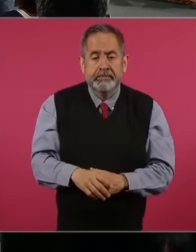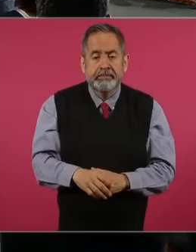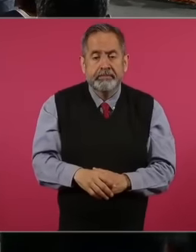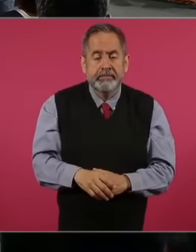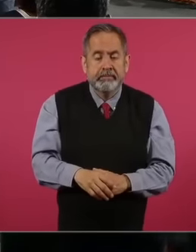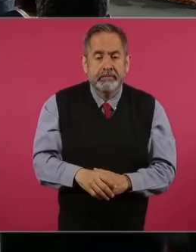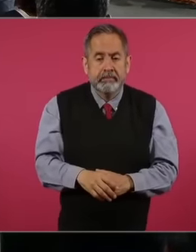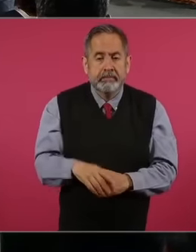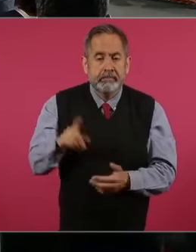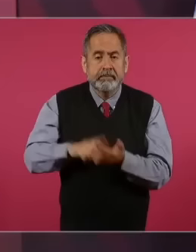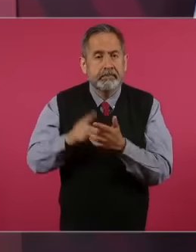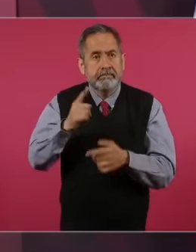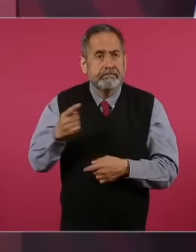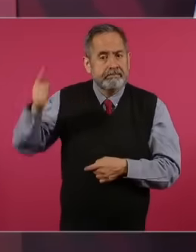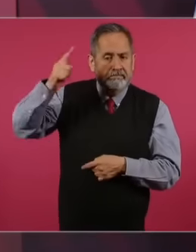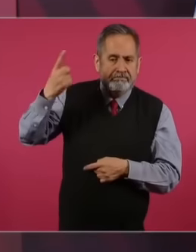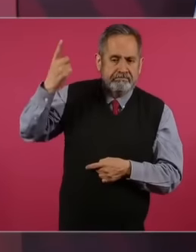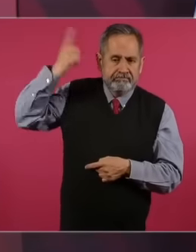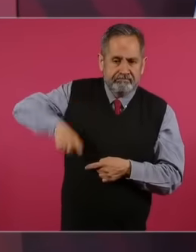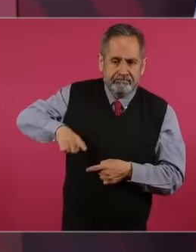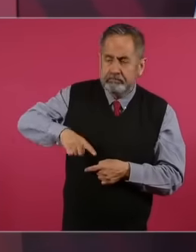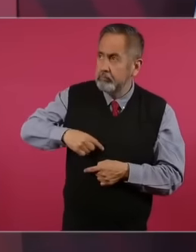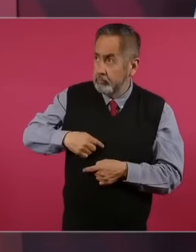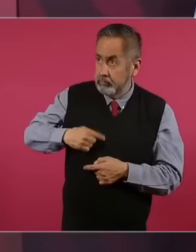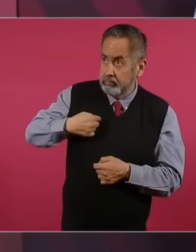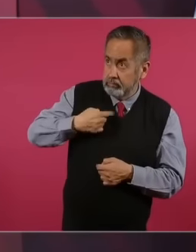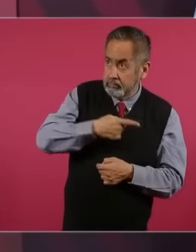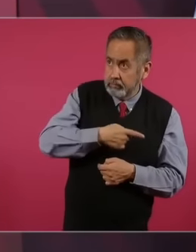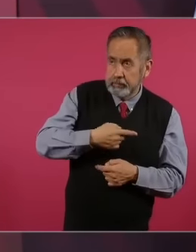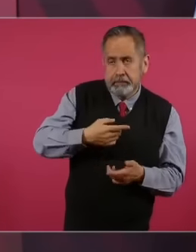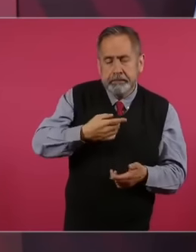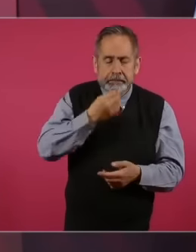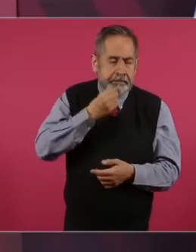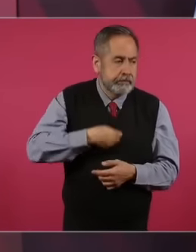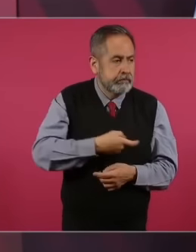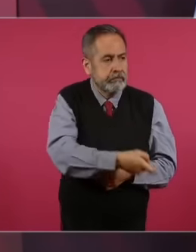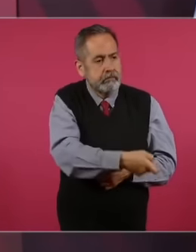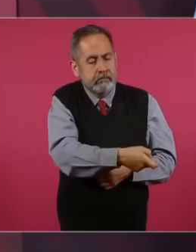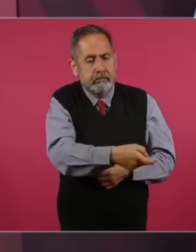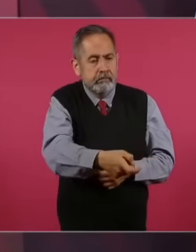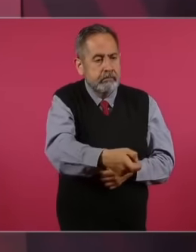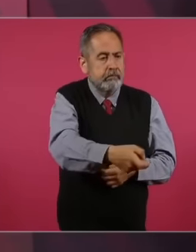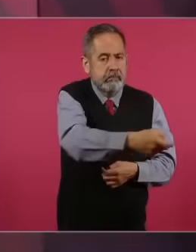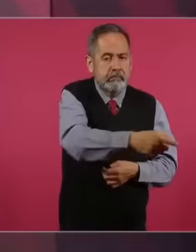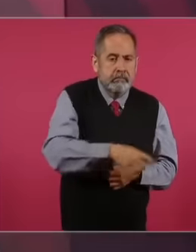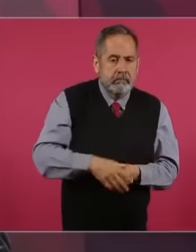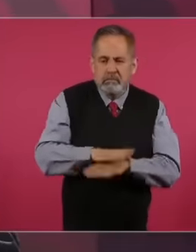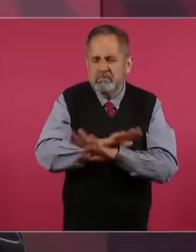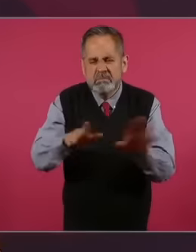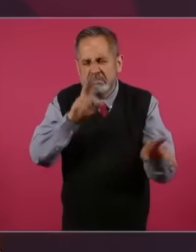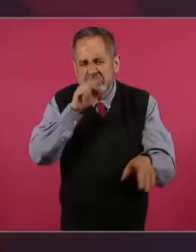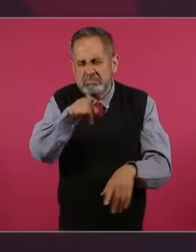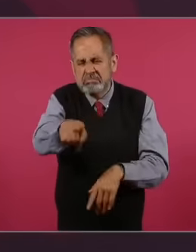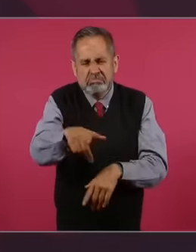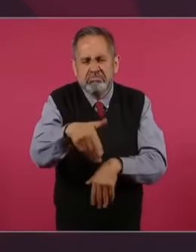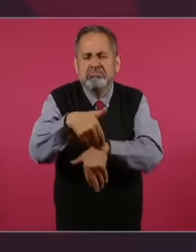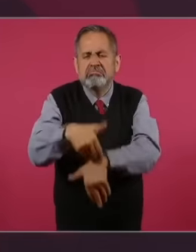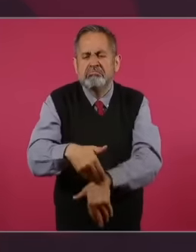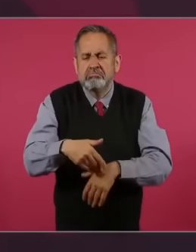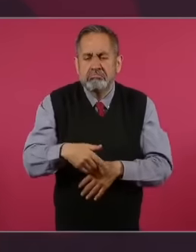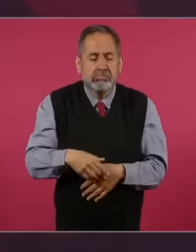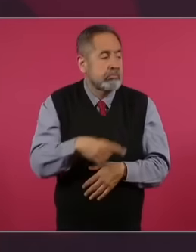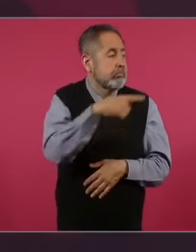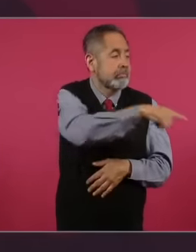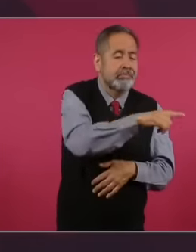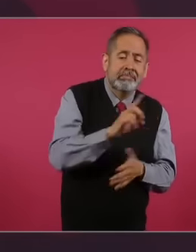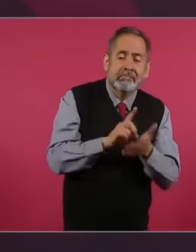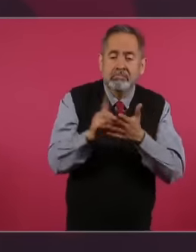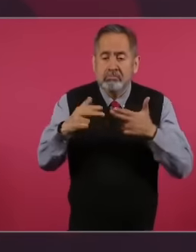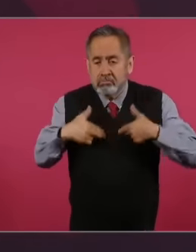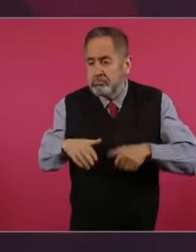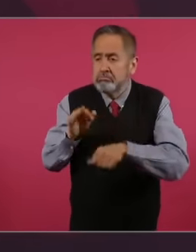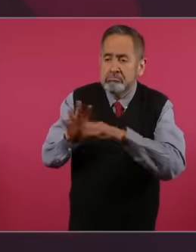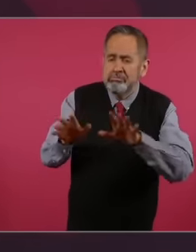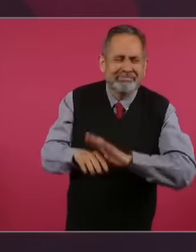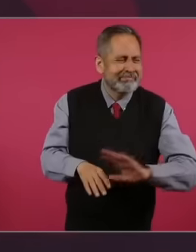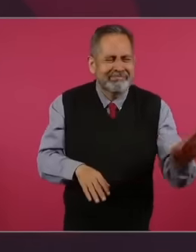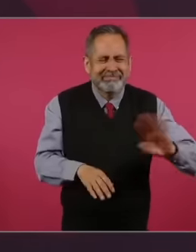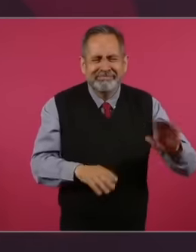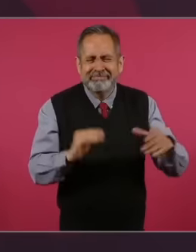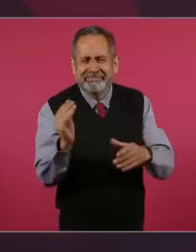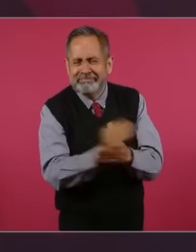ordered you apply and we will take charge of Human Rights